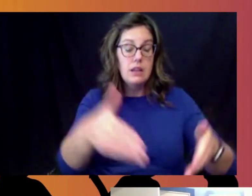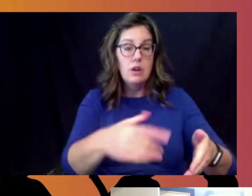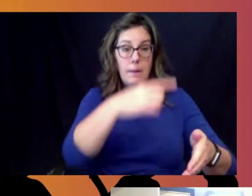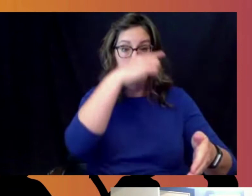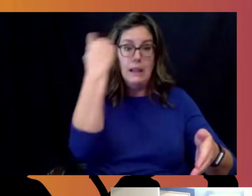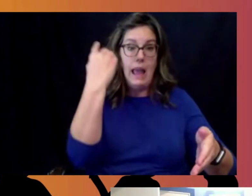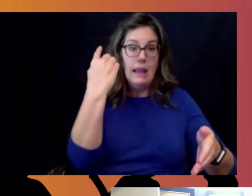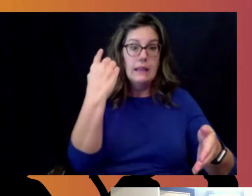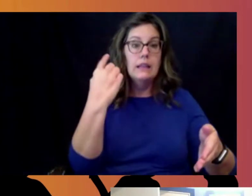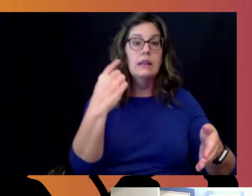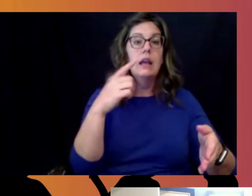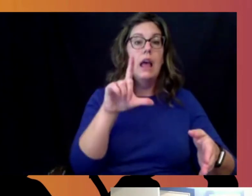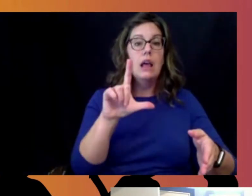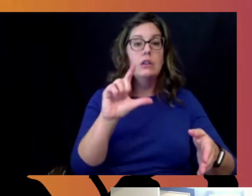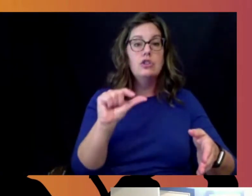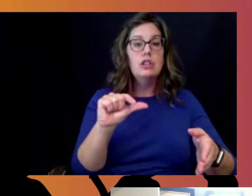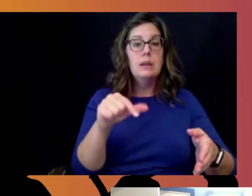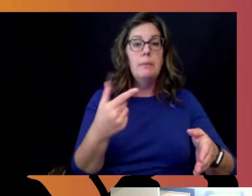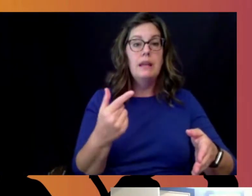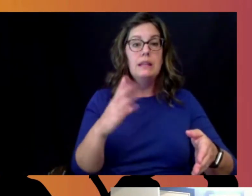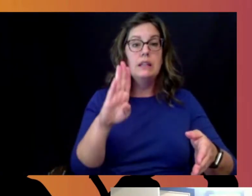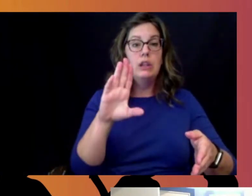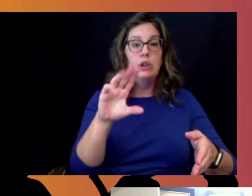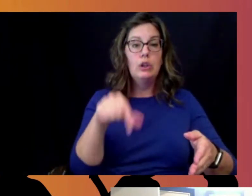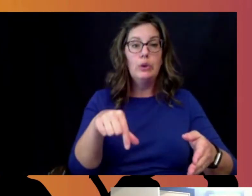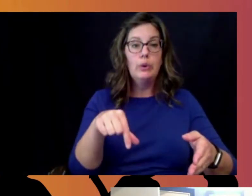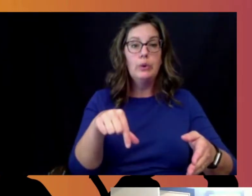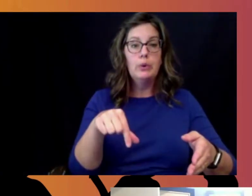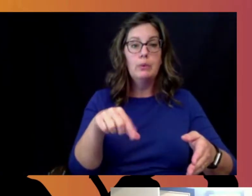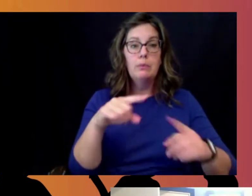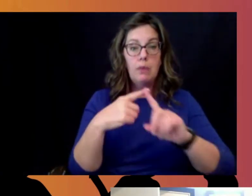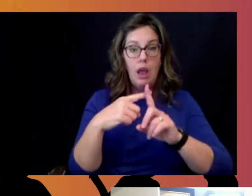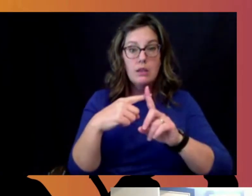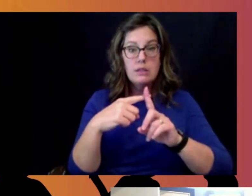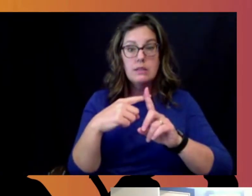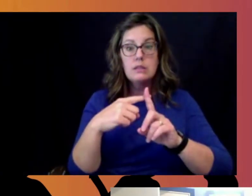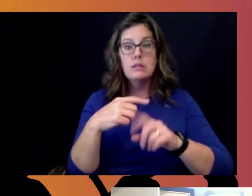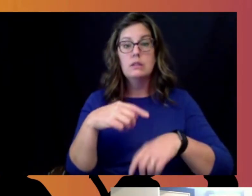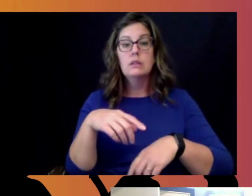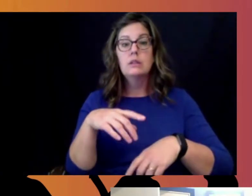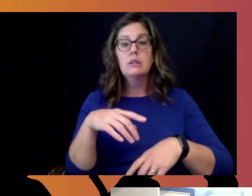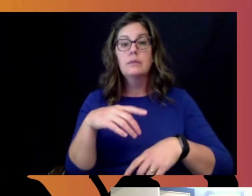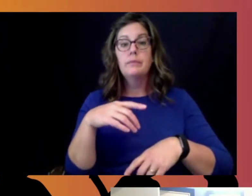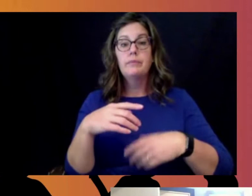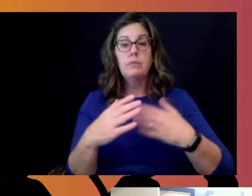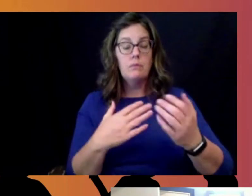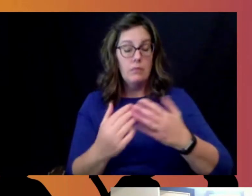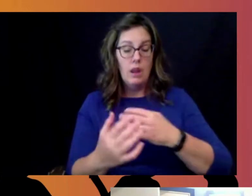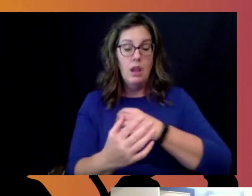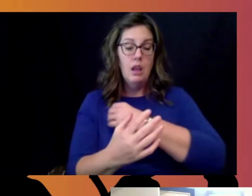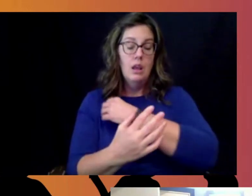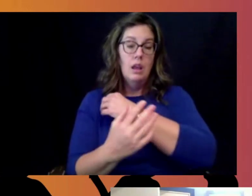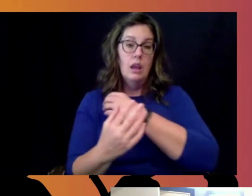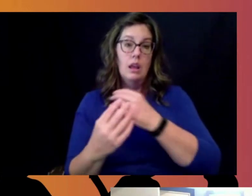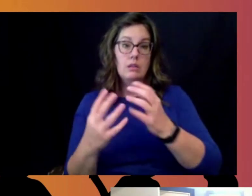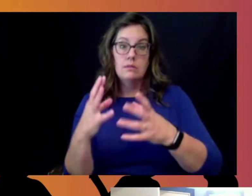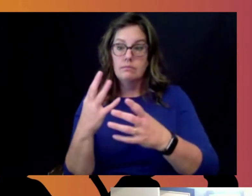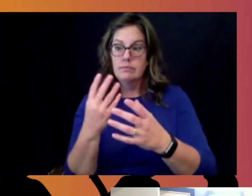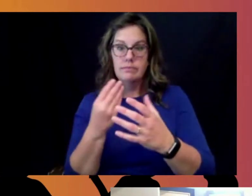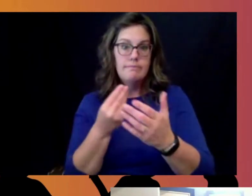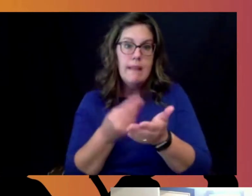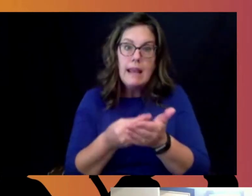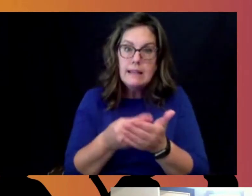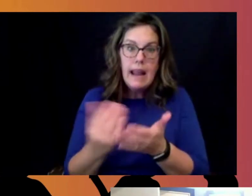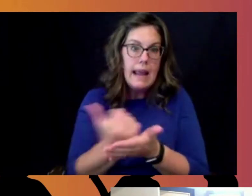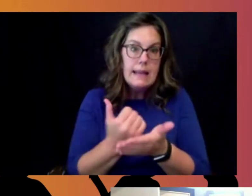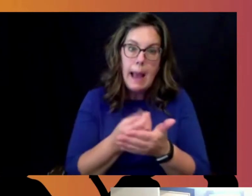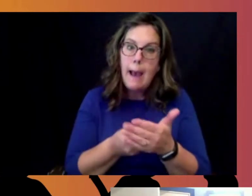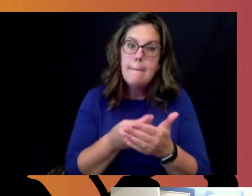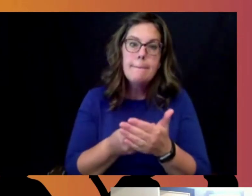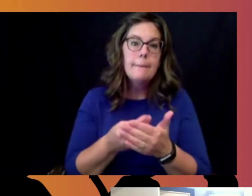folks regardless of income housing situation gang affiliation incarceration status um so we have a